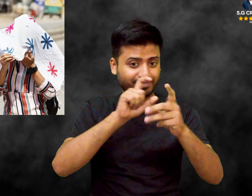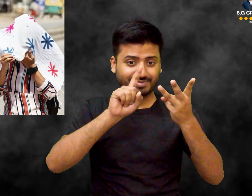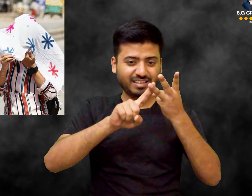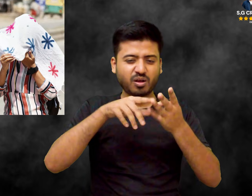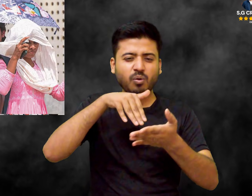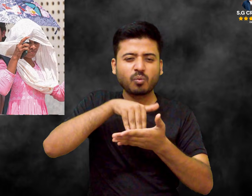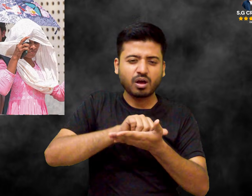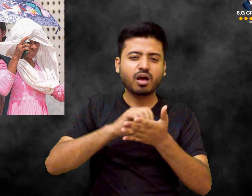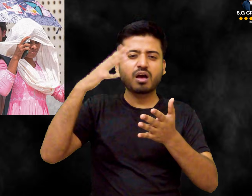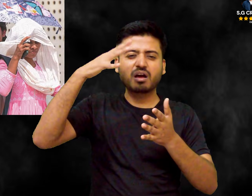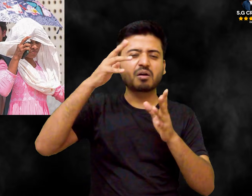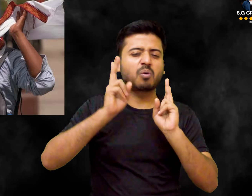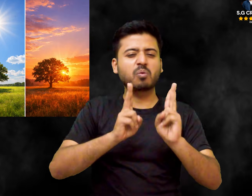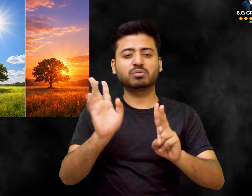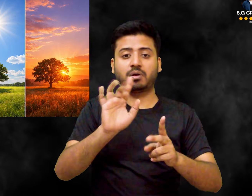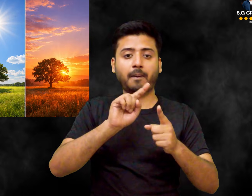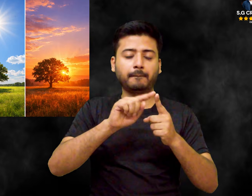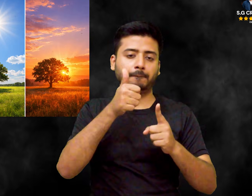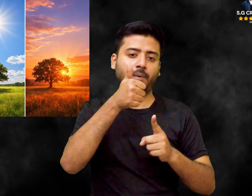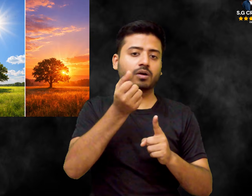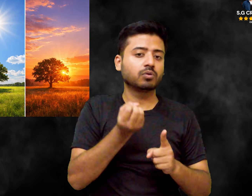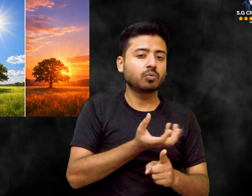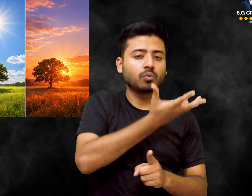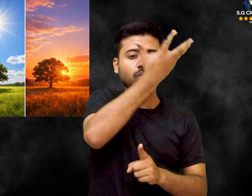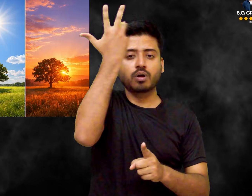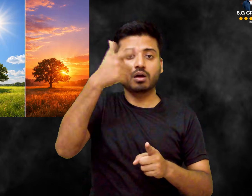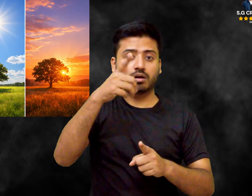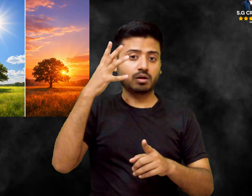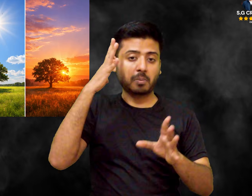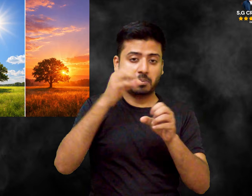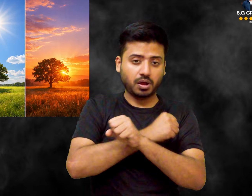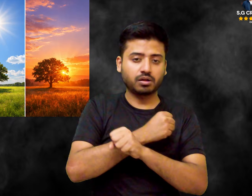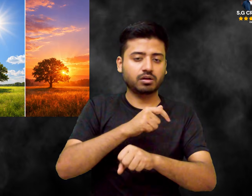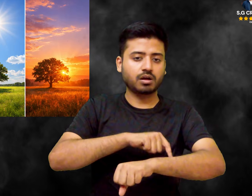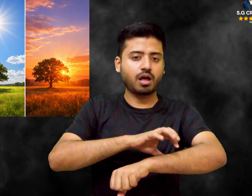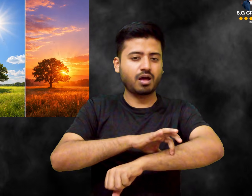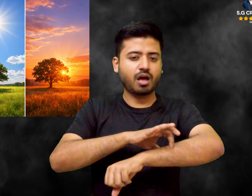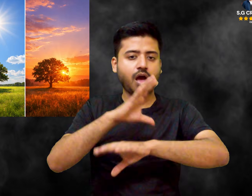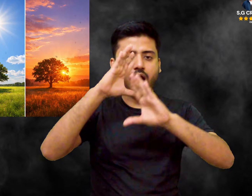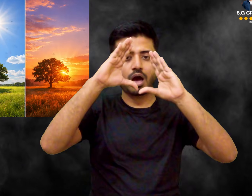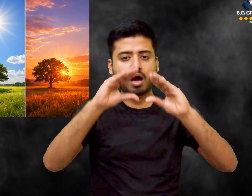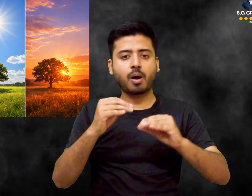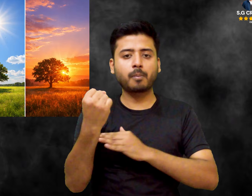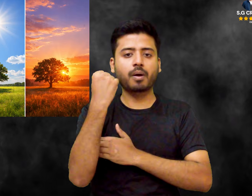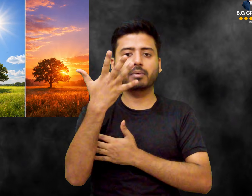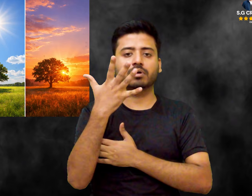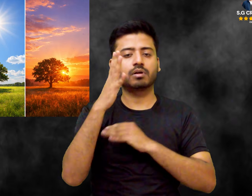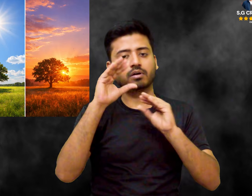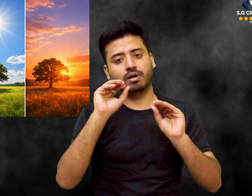D. Your body produces vitamin D3 when UVB radiation from sunlight hits your skin. This